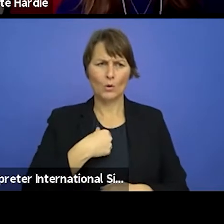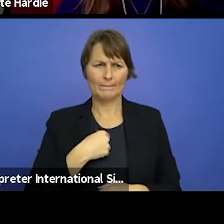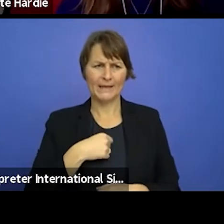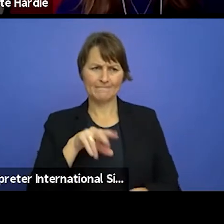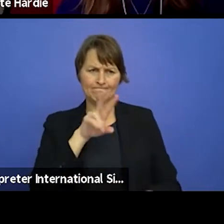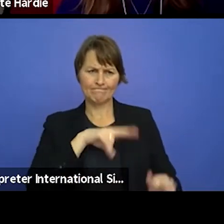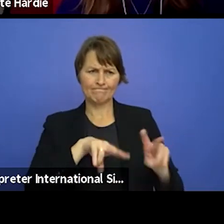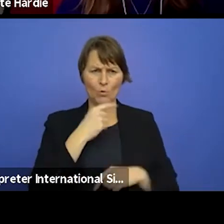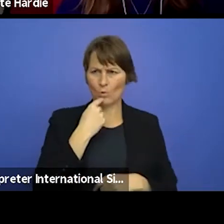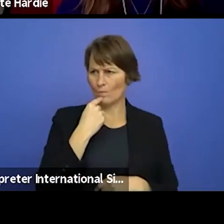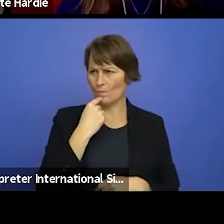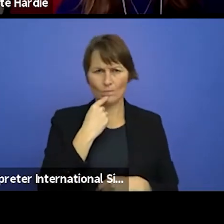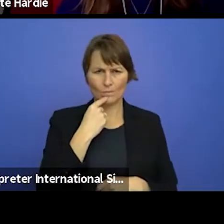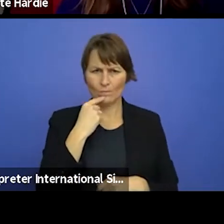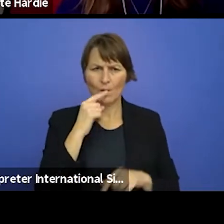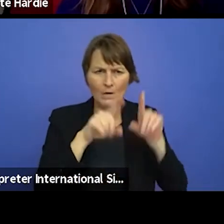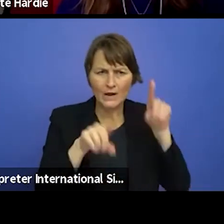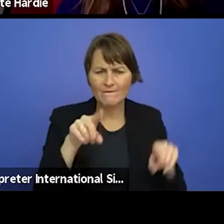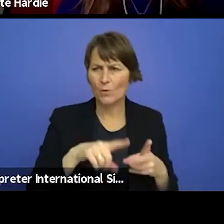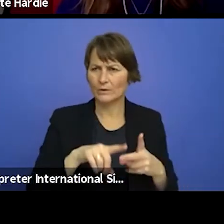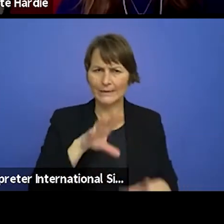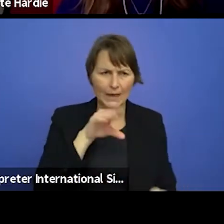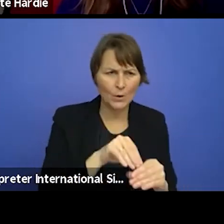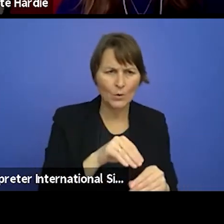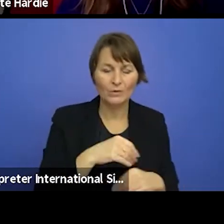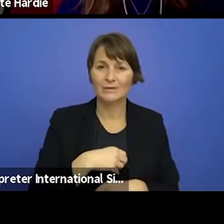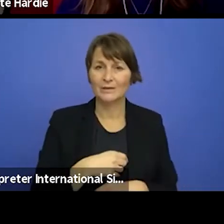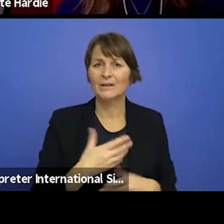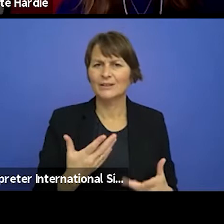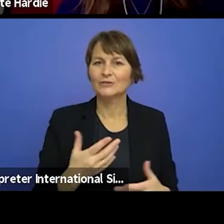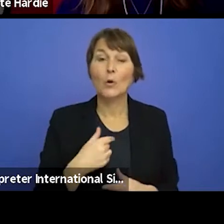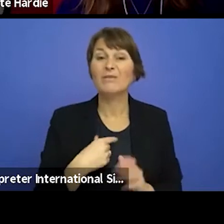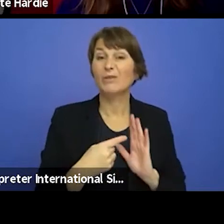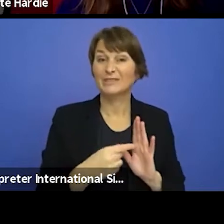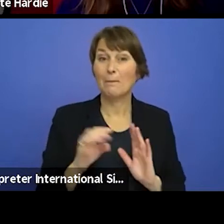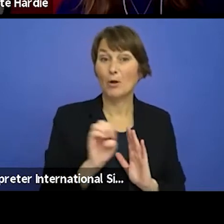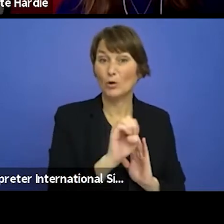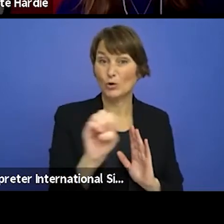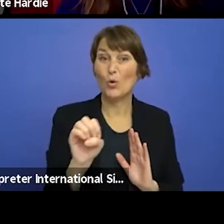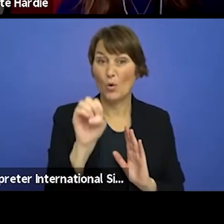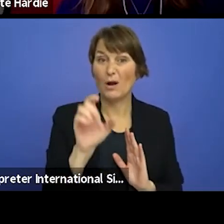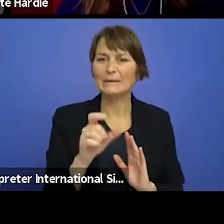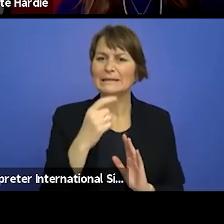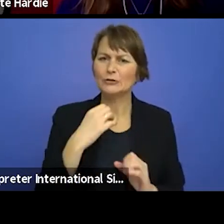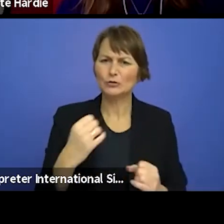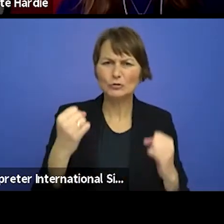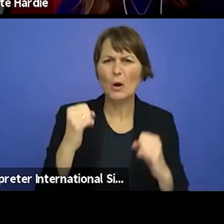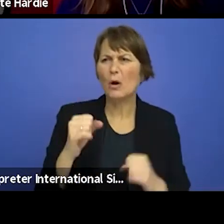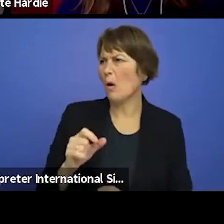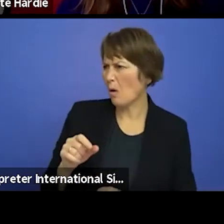has something like that European theatre that it goes like: oh look this is the people from here or there you know and I'm an immigrant myself and I'm like, I feel like okay Well,